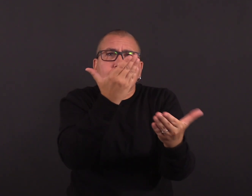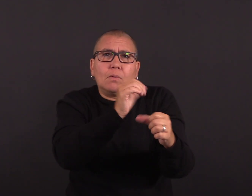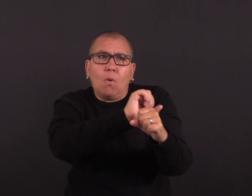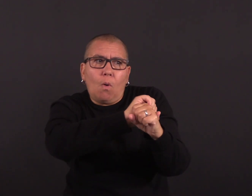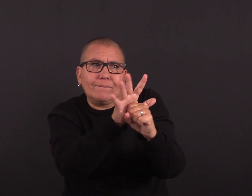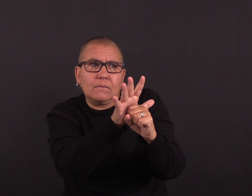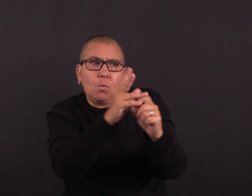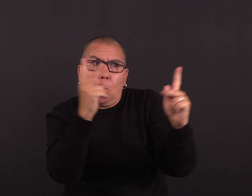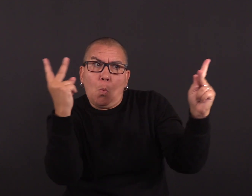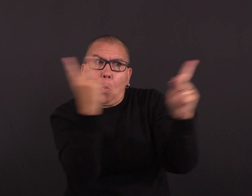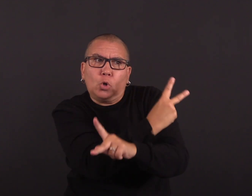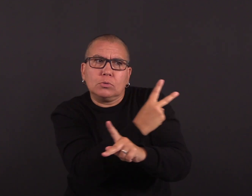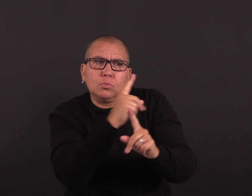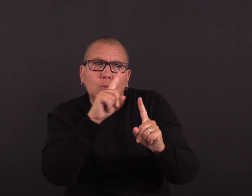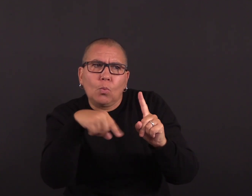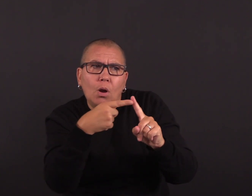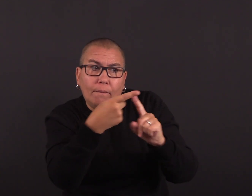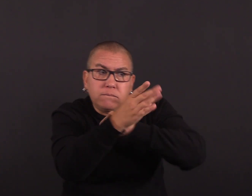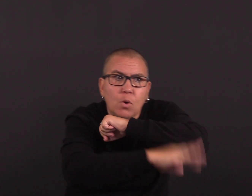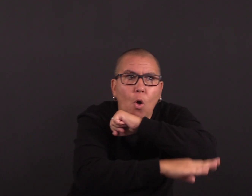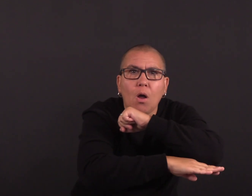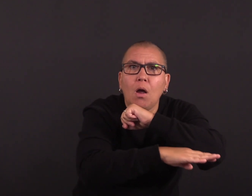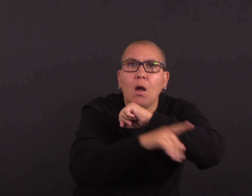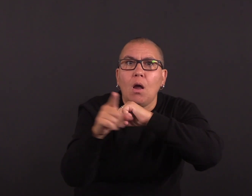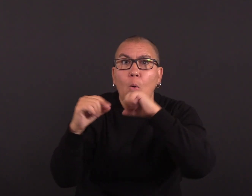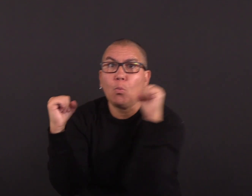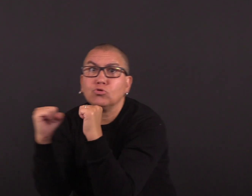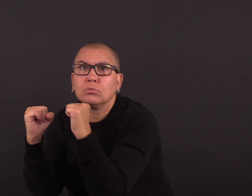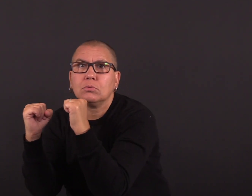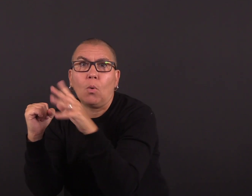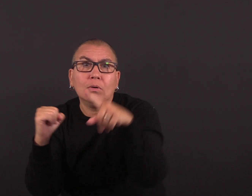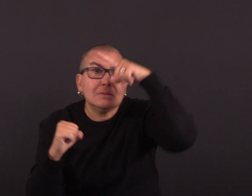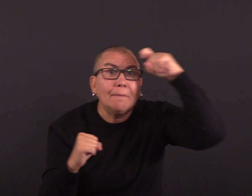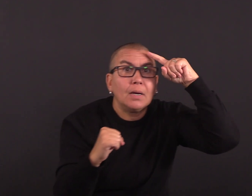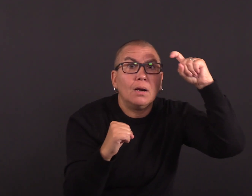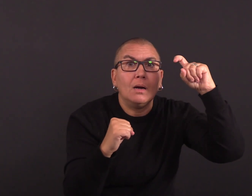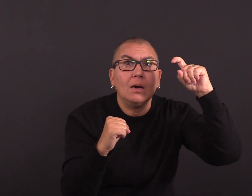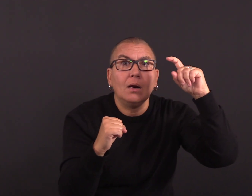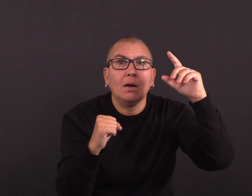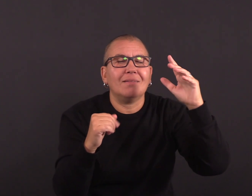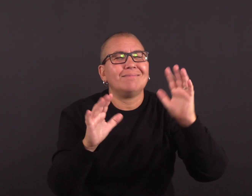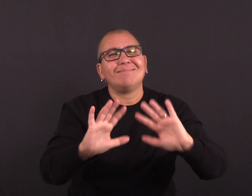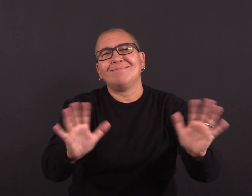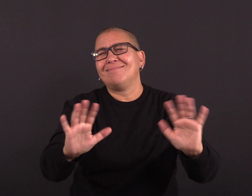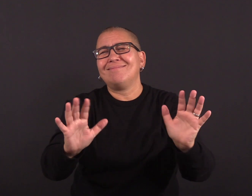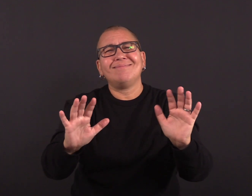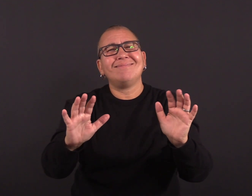activity level is increasingly rapidly. ... We're seeing a number of schools